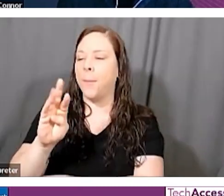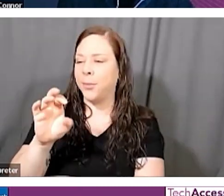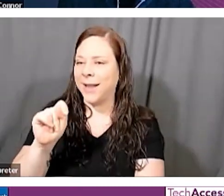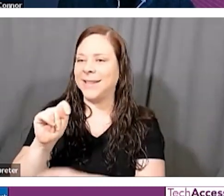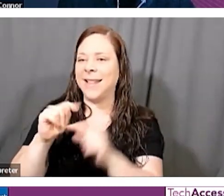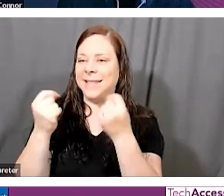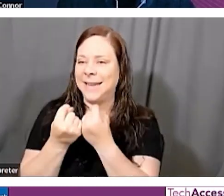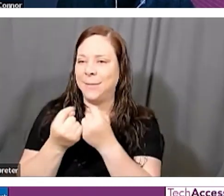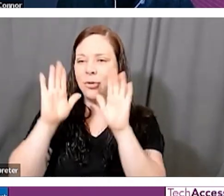All right. Bye everybody.